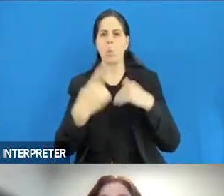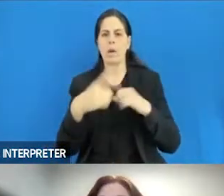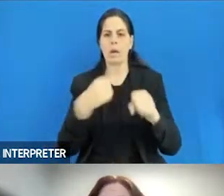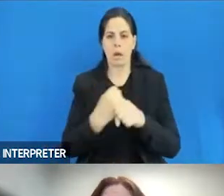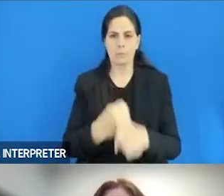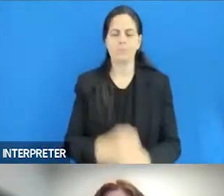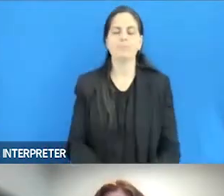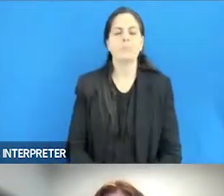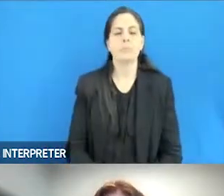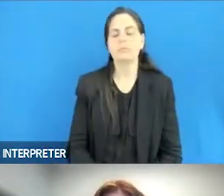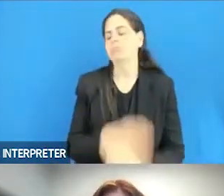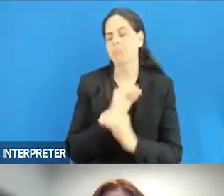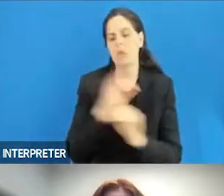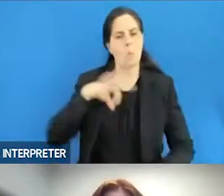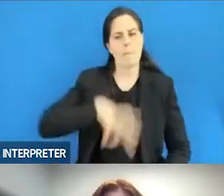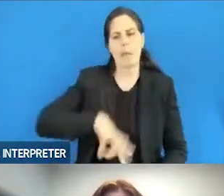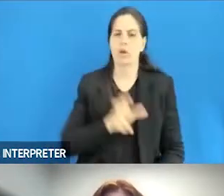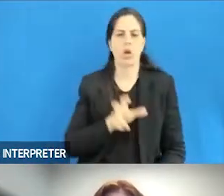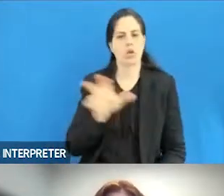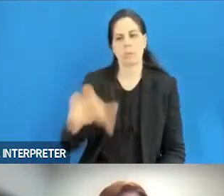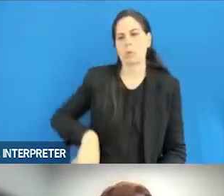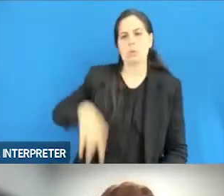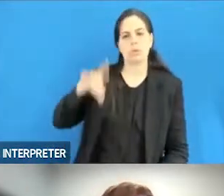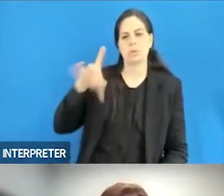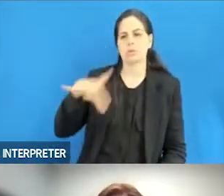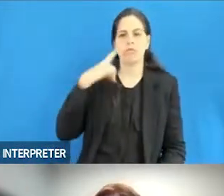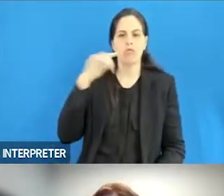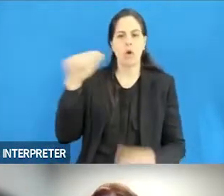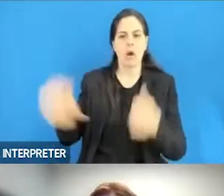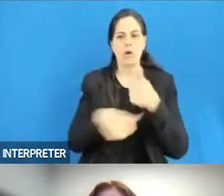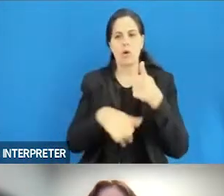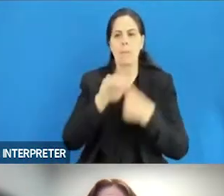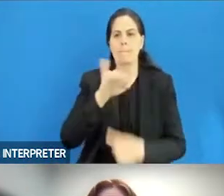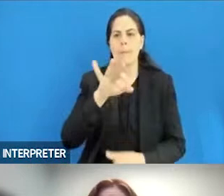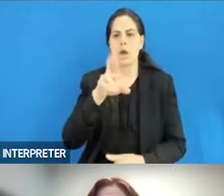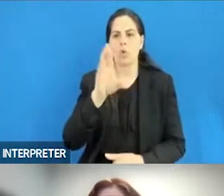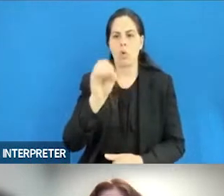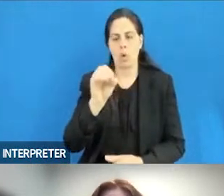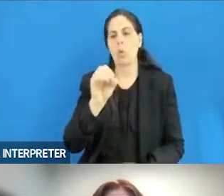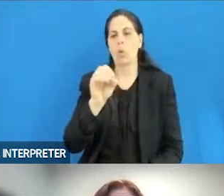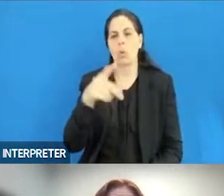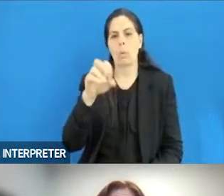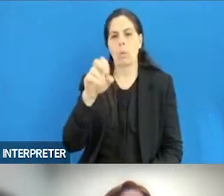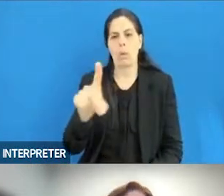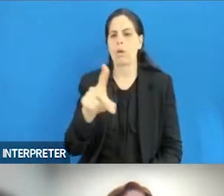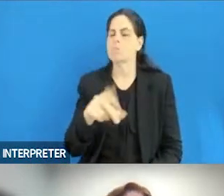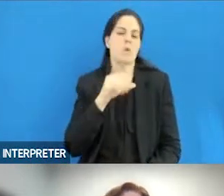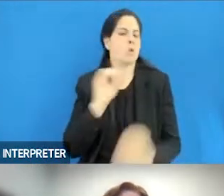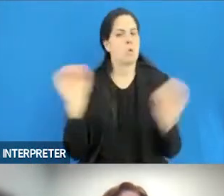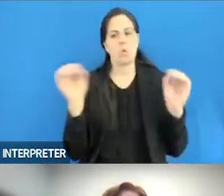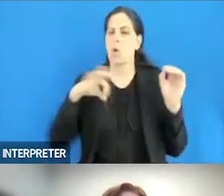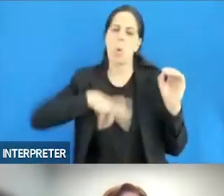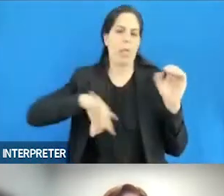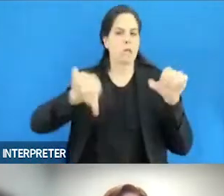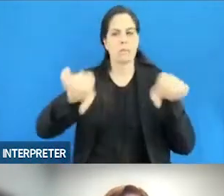There are no benefit contributions under the MicroPod. There's no eligibility conferred under the MicroPod. You can't join the union as a result